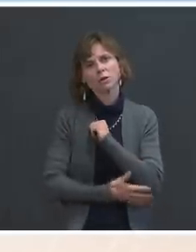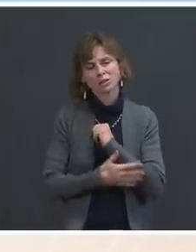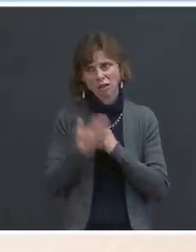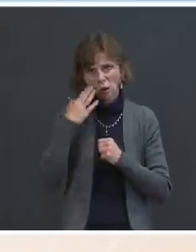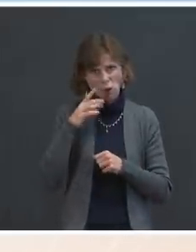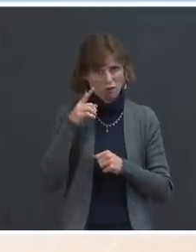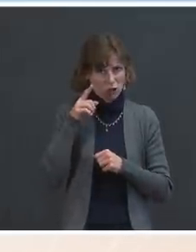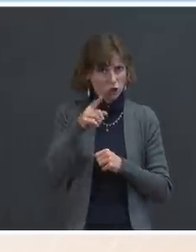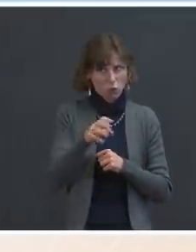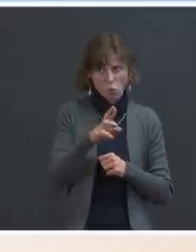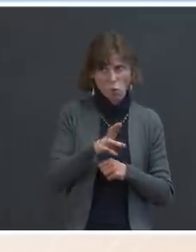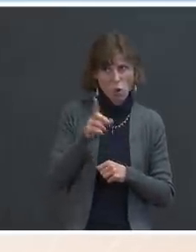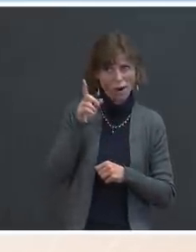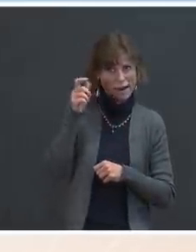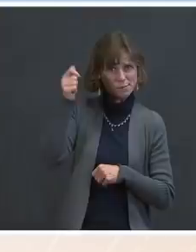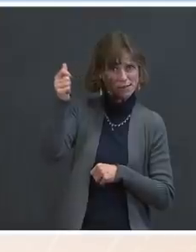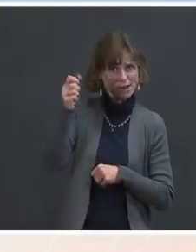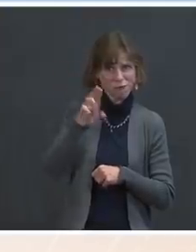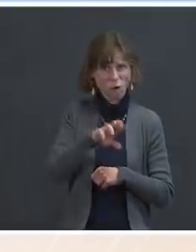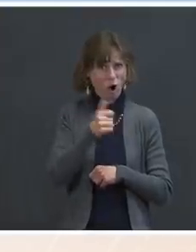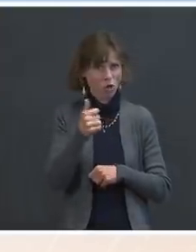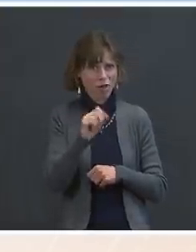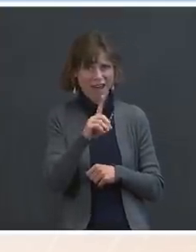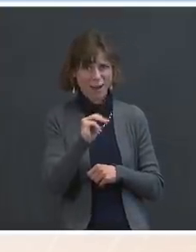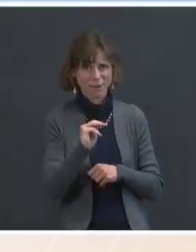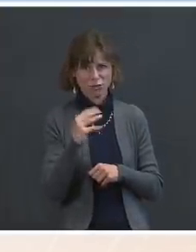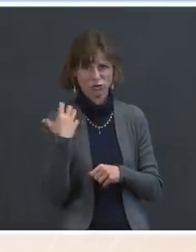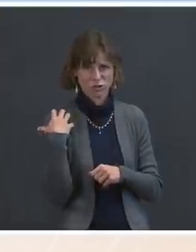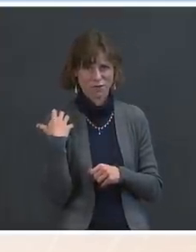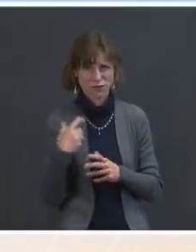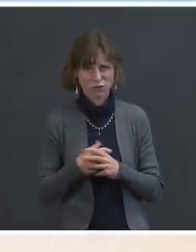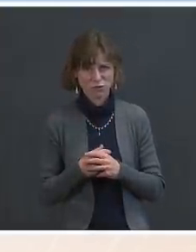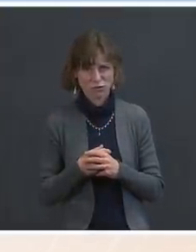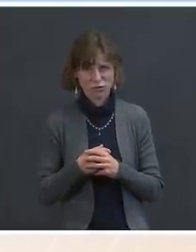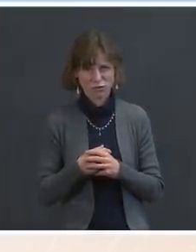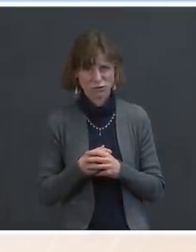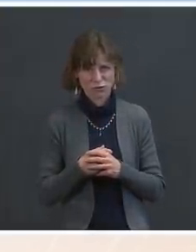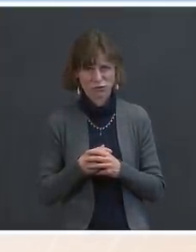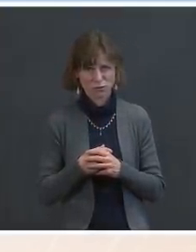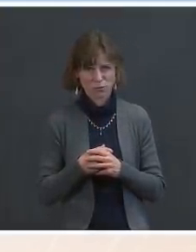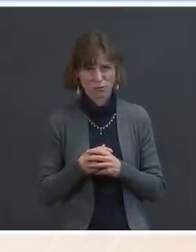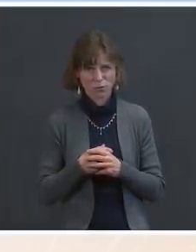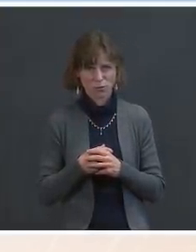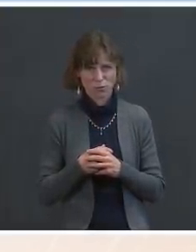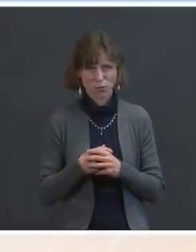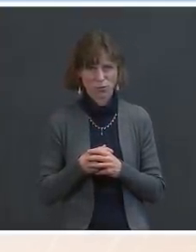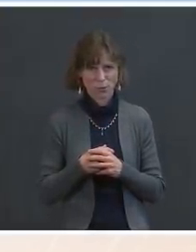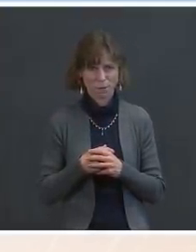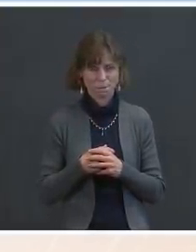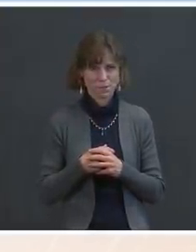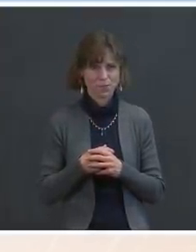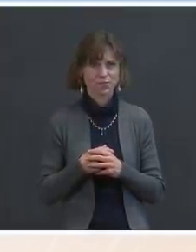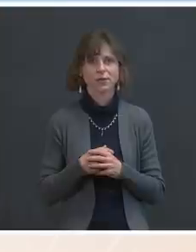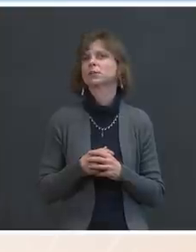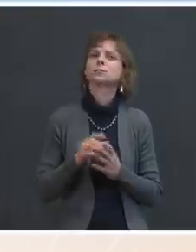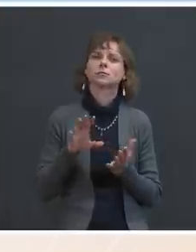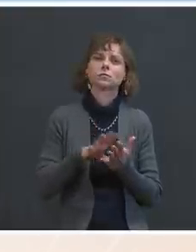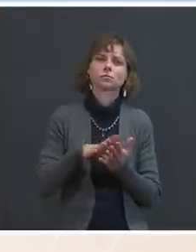many of whom are in jobs in this administration, have learned about how to deal with those countries or how to deal with foreign aid to them